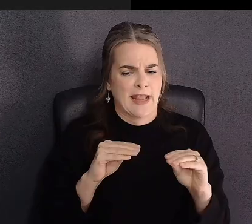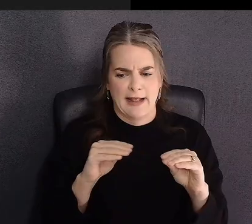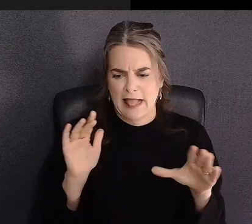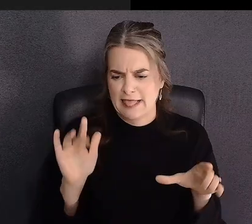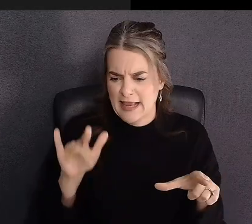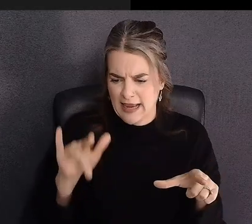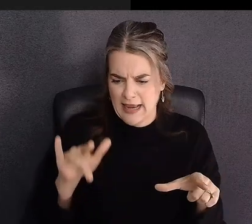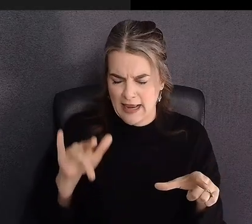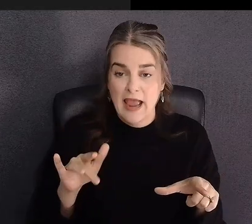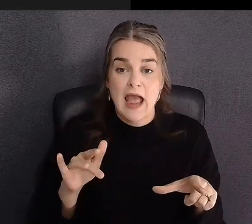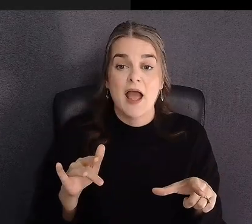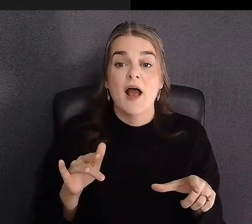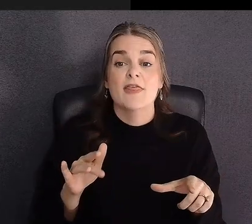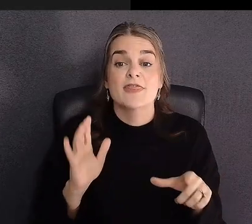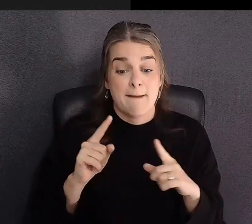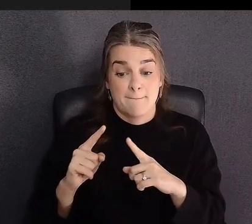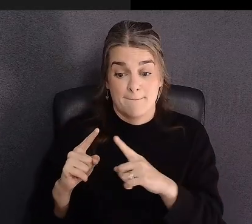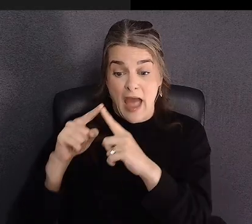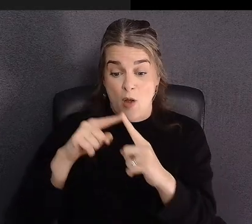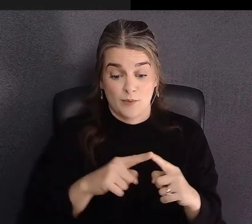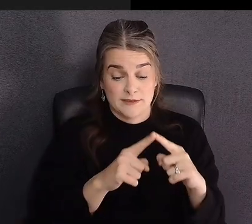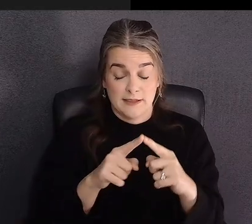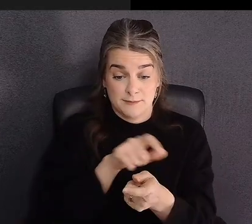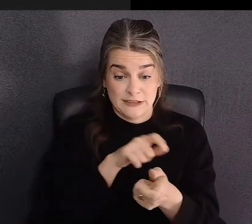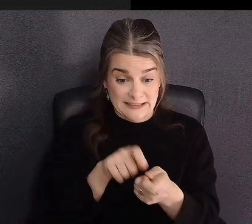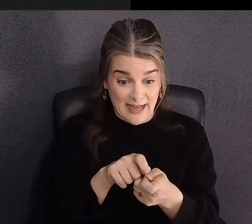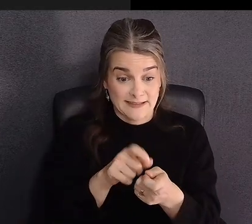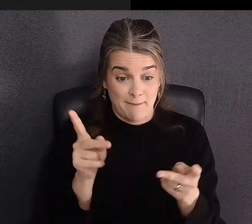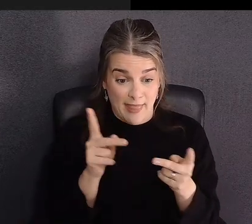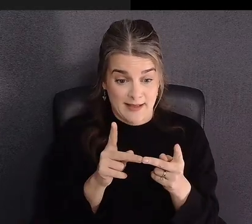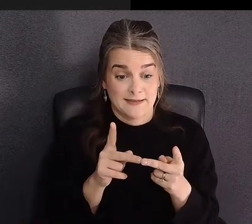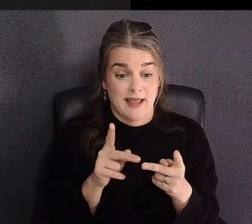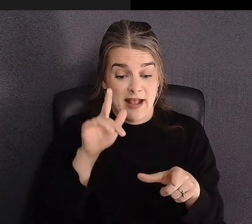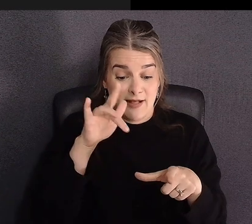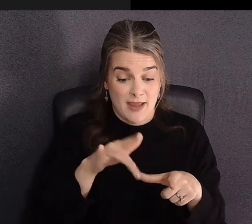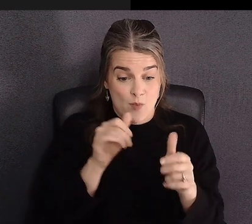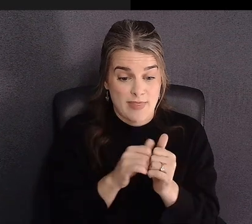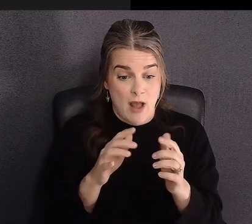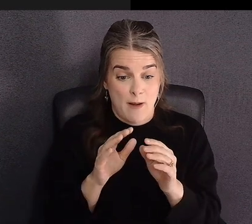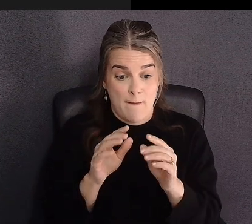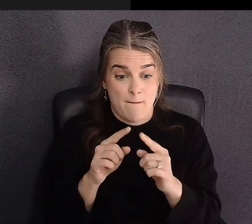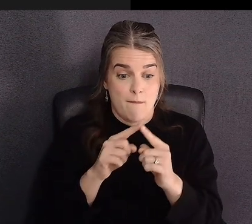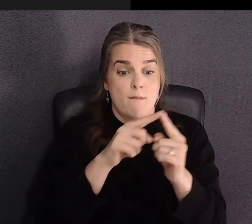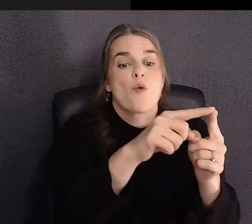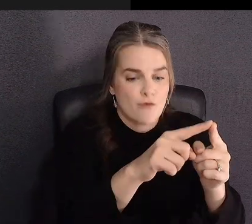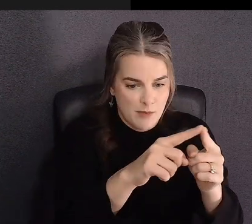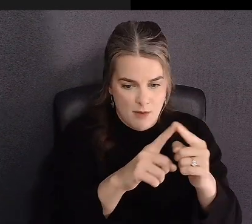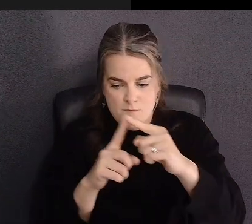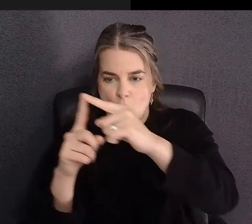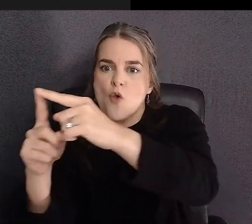I feel like getting the mouse in a very precise spot and then clicking it without having it move out of place has been a challenge.